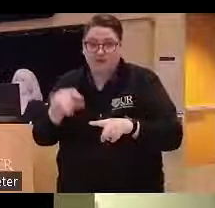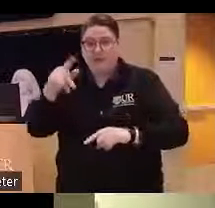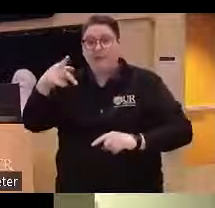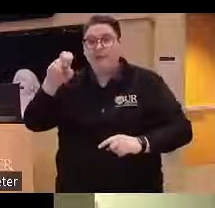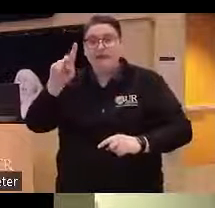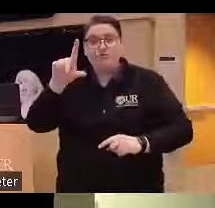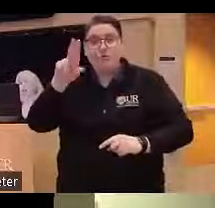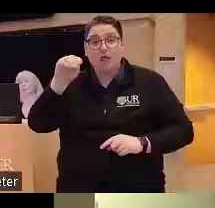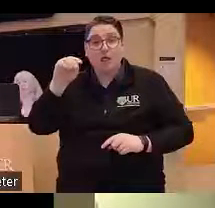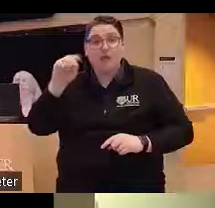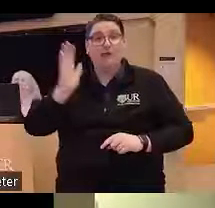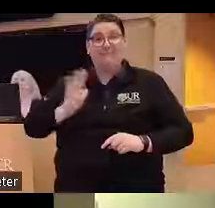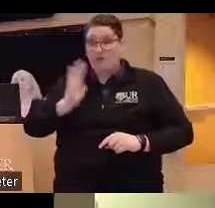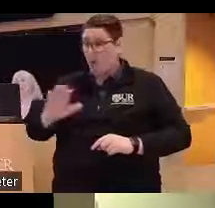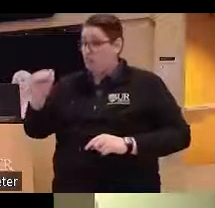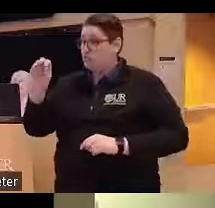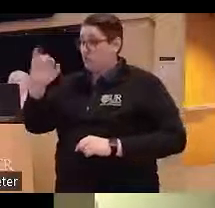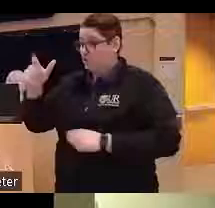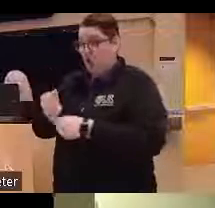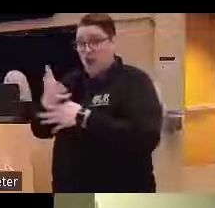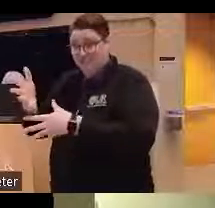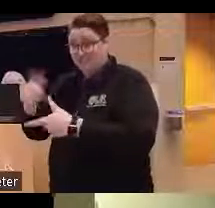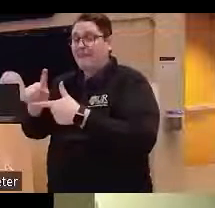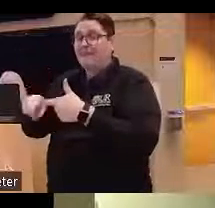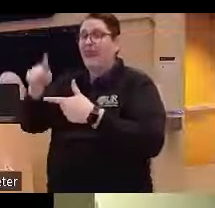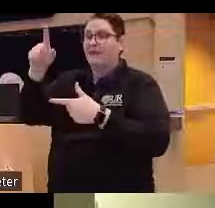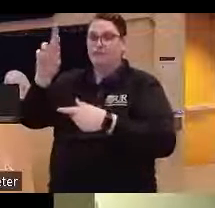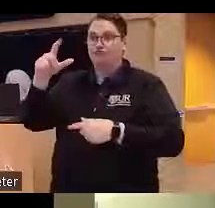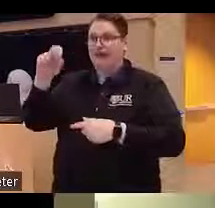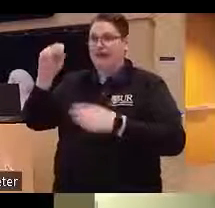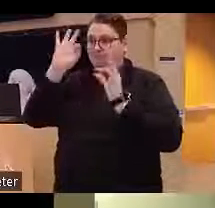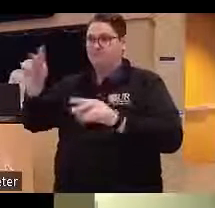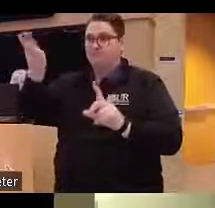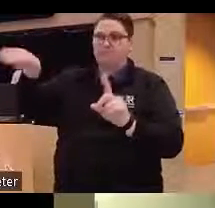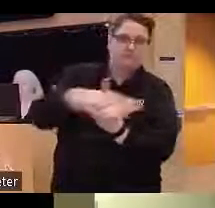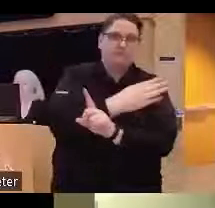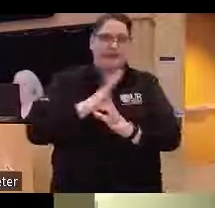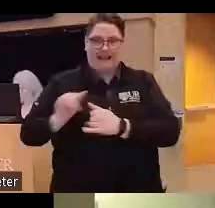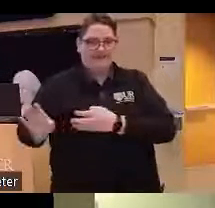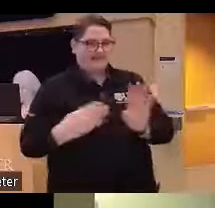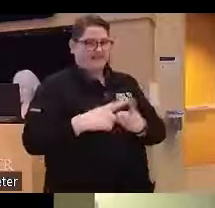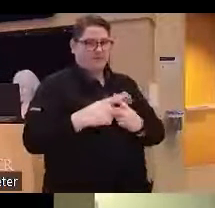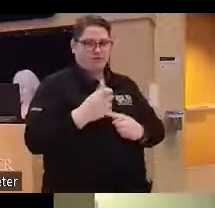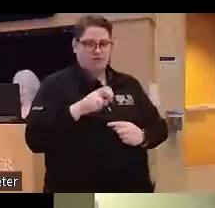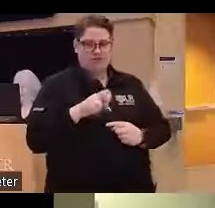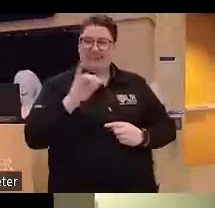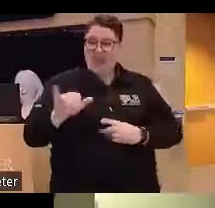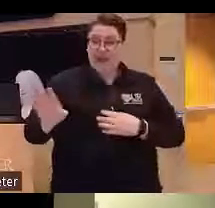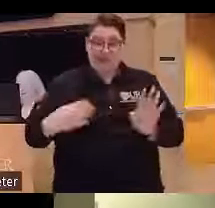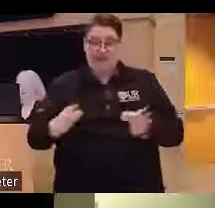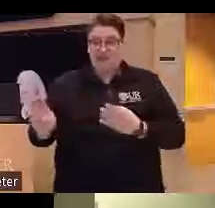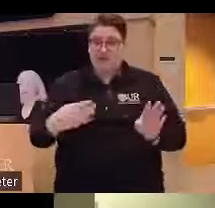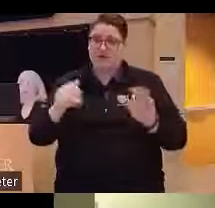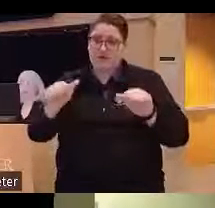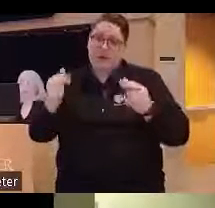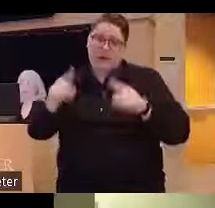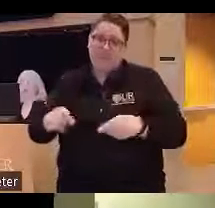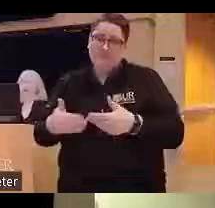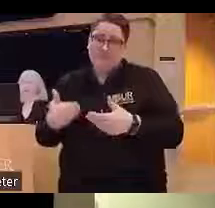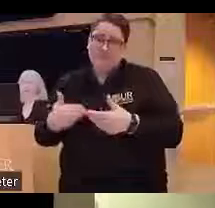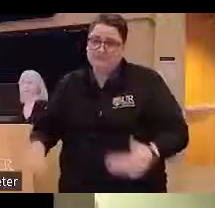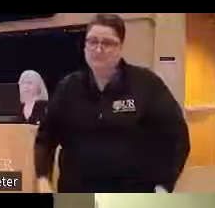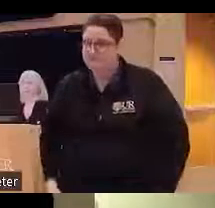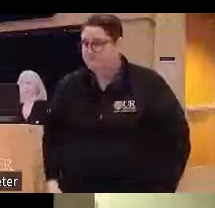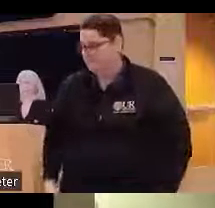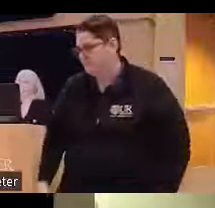swung from social causation to a gene um so my interest was how could you explain that well it